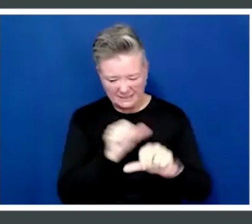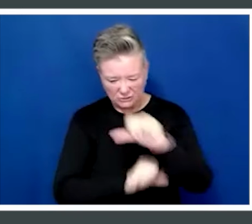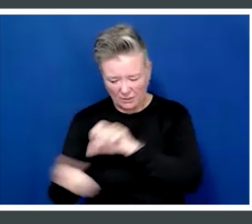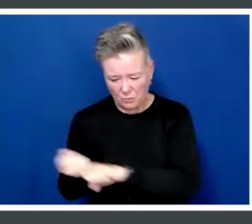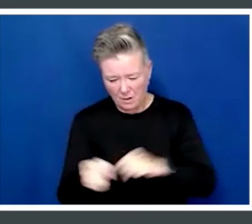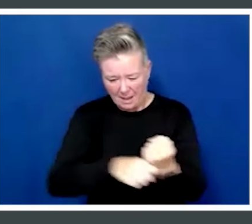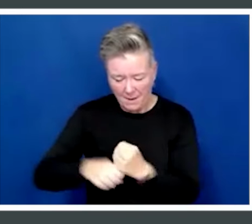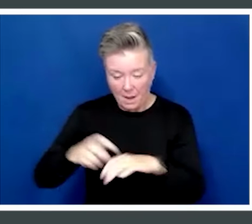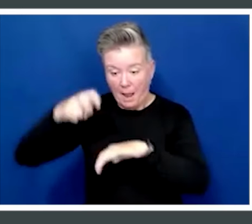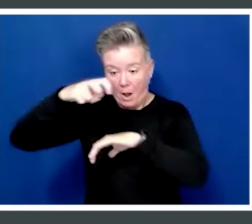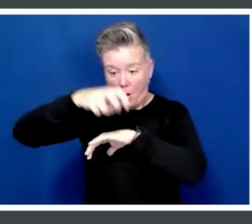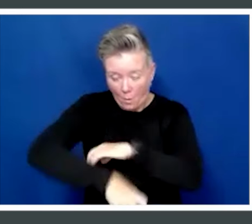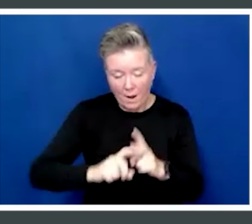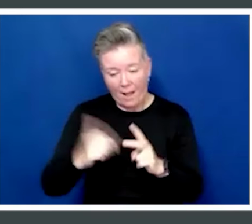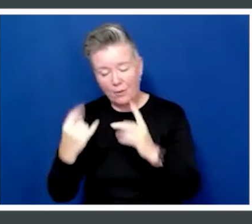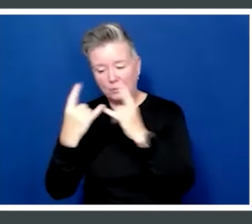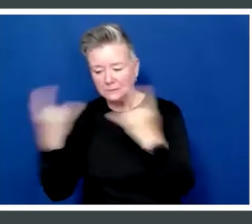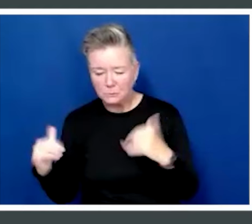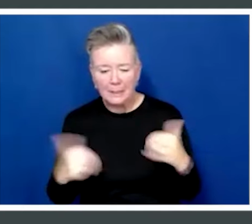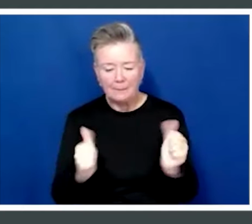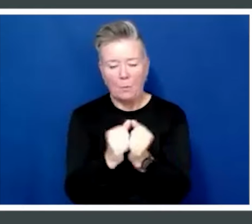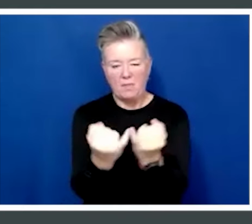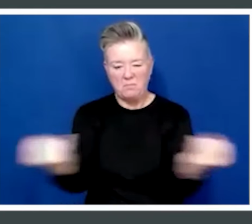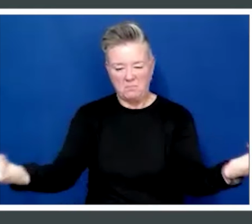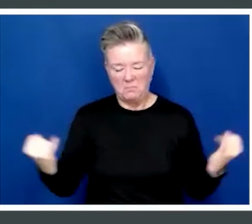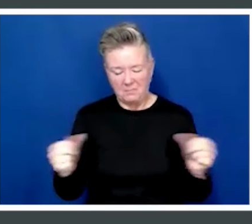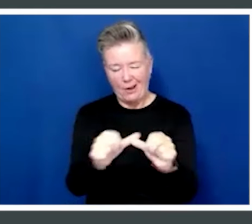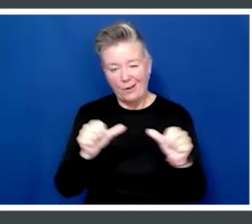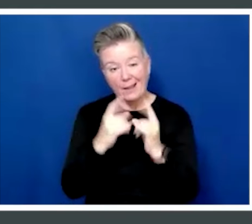into the lake. Other campers splash and swim in a roped-off swimming area. Campers line up